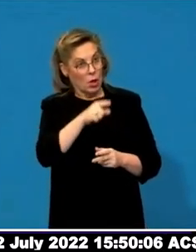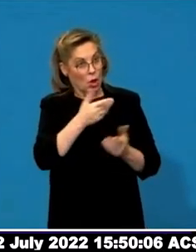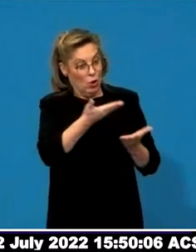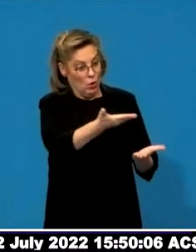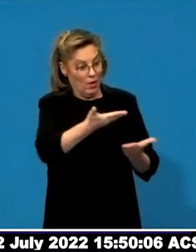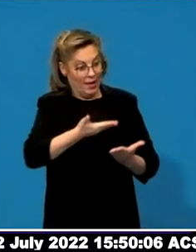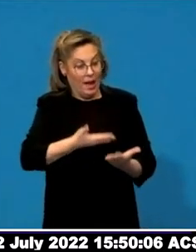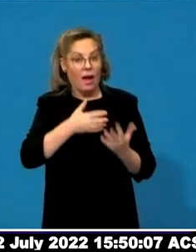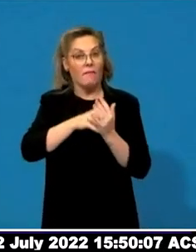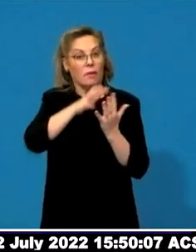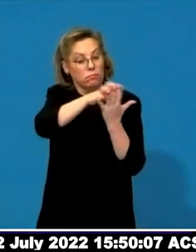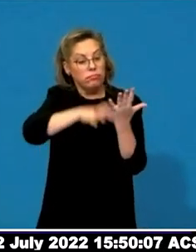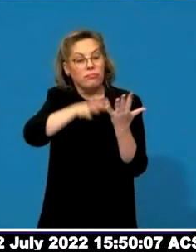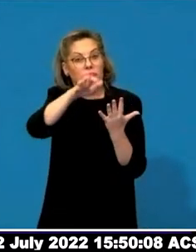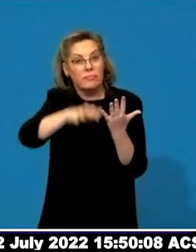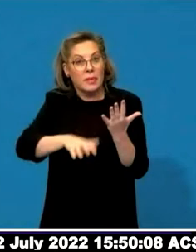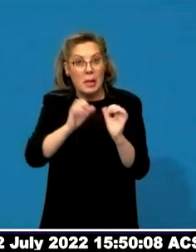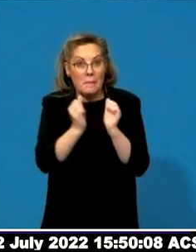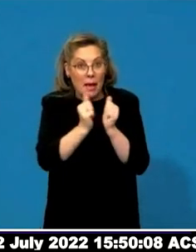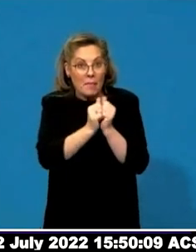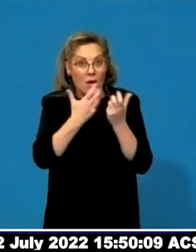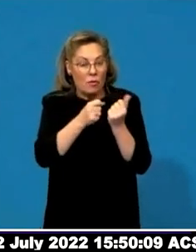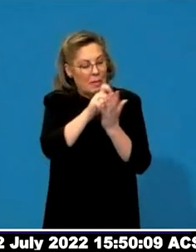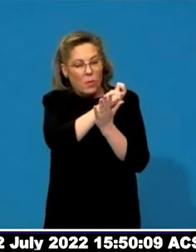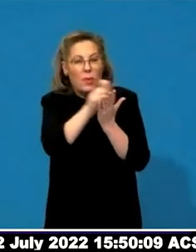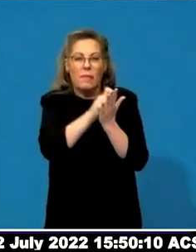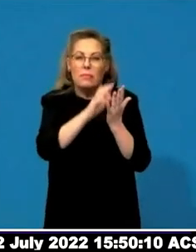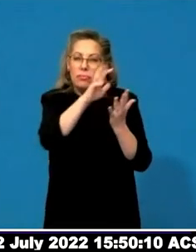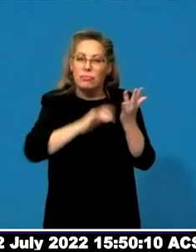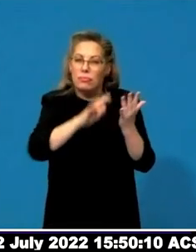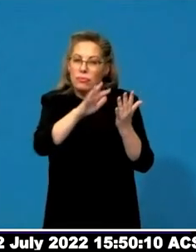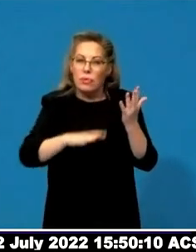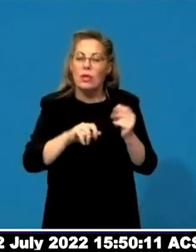that was a document that you signed, and the document,